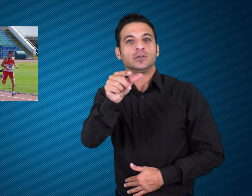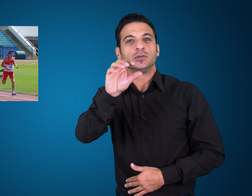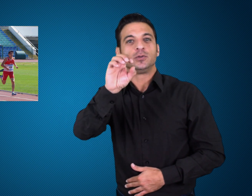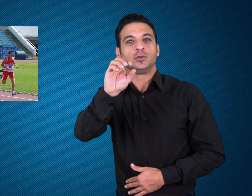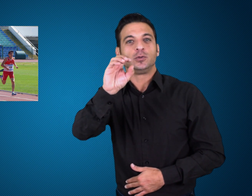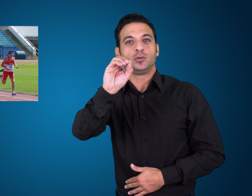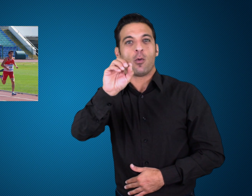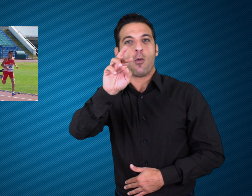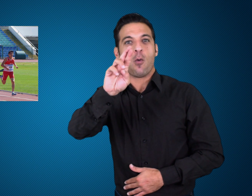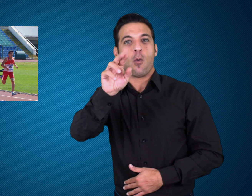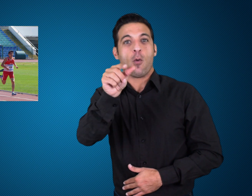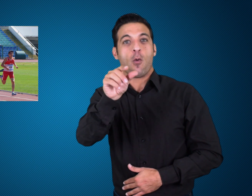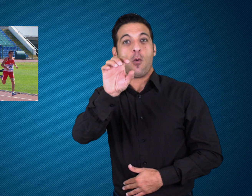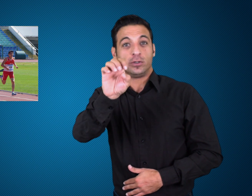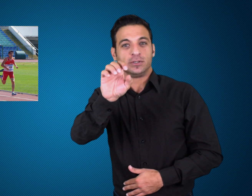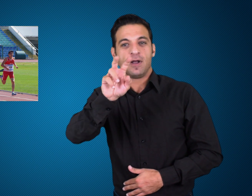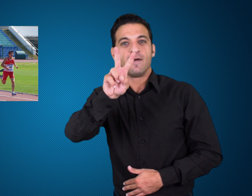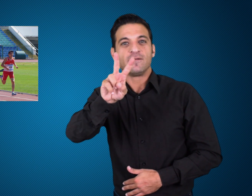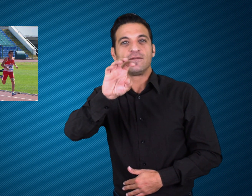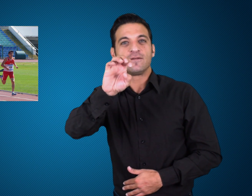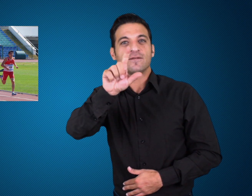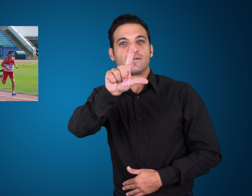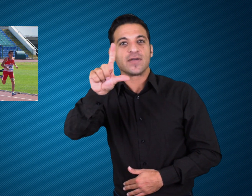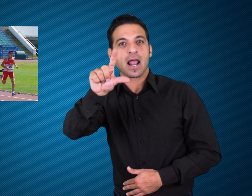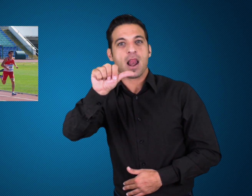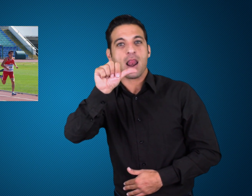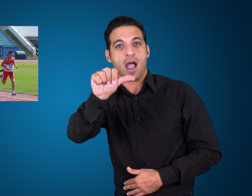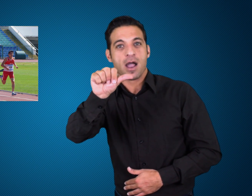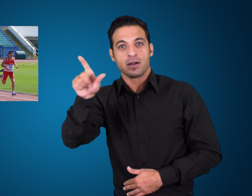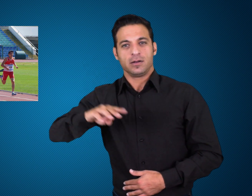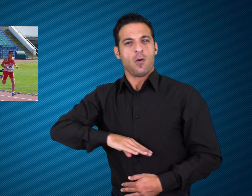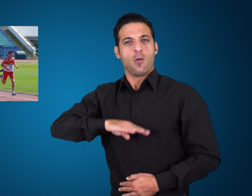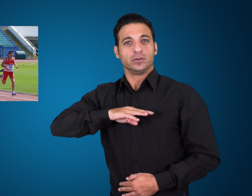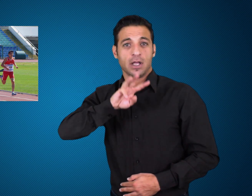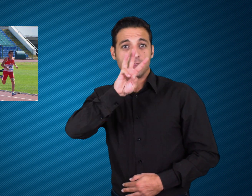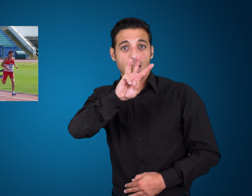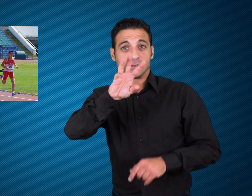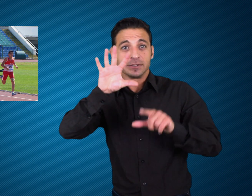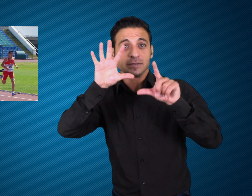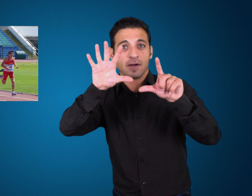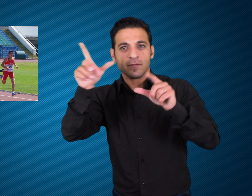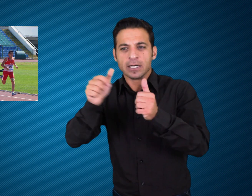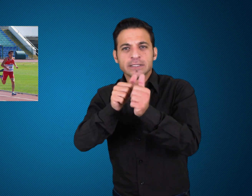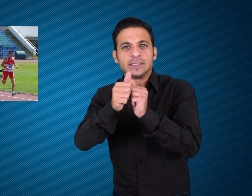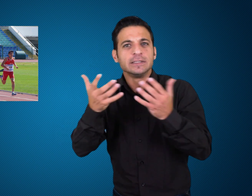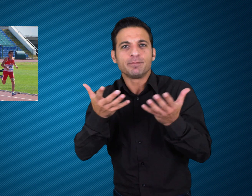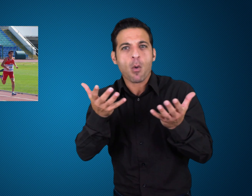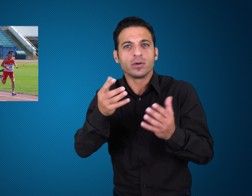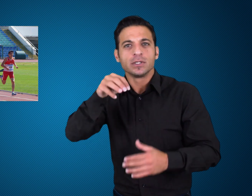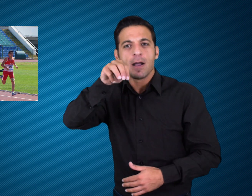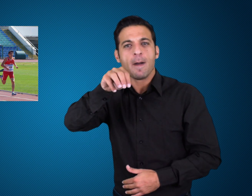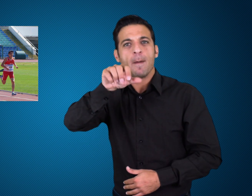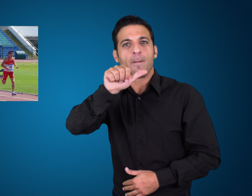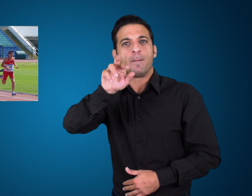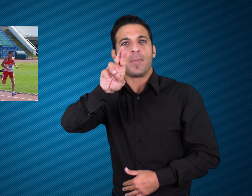to represent Malta. He completed the Deaflympics marathon successfully -